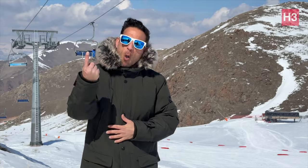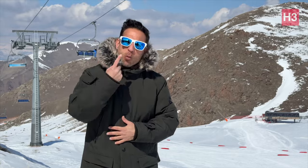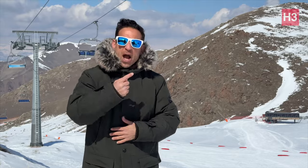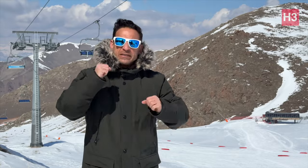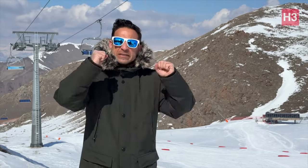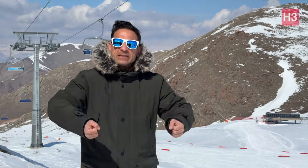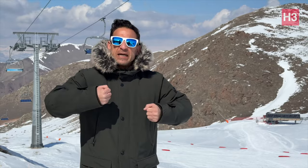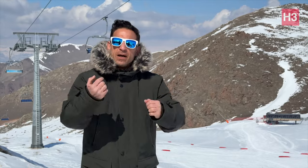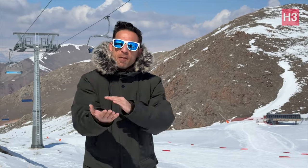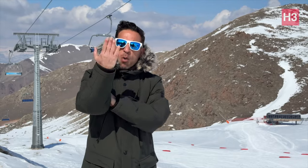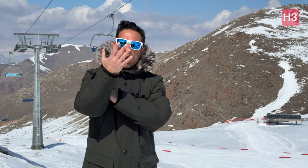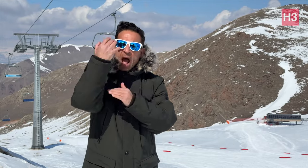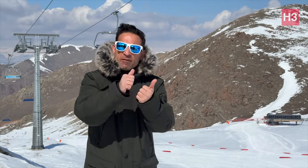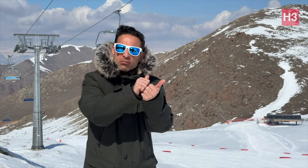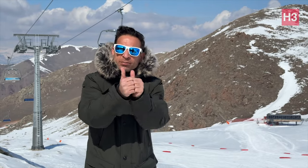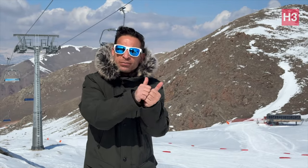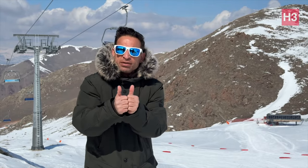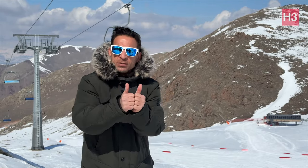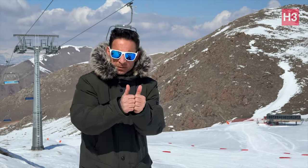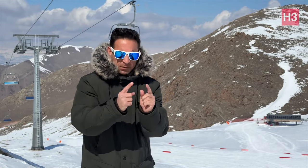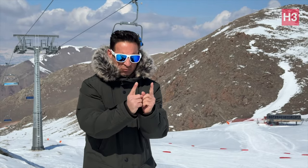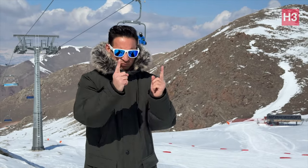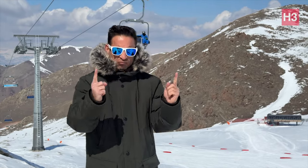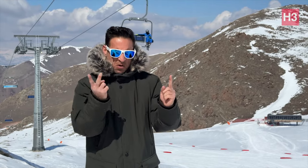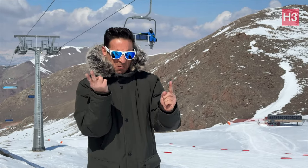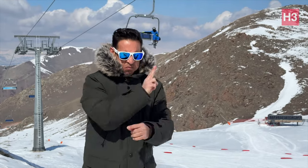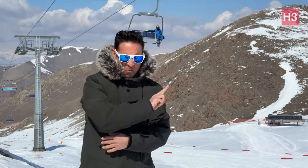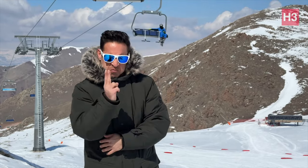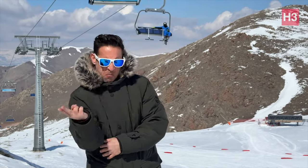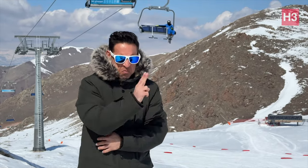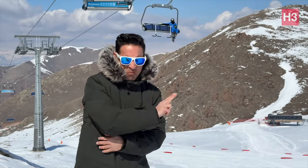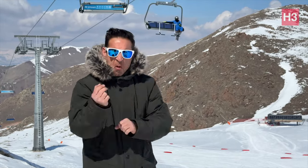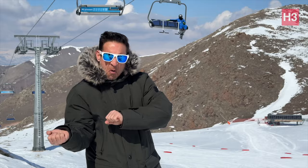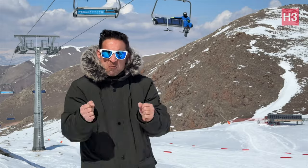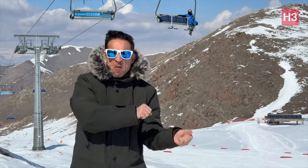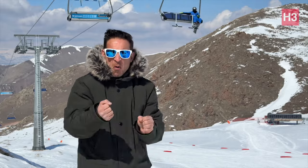[Memnos]: Here is where there is always skiing in the morning. They come in different disciplines: Super G, Giant Slalom, and Slalom.